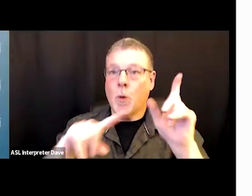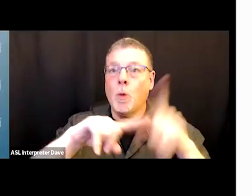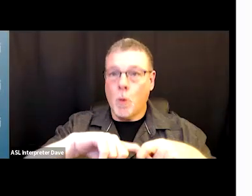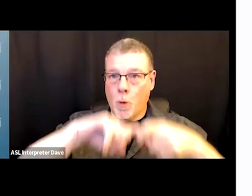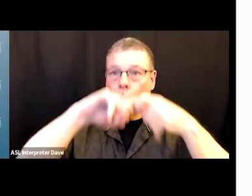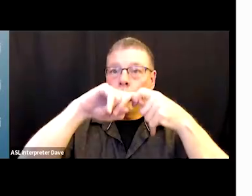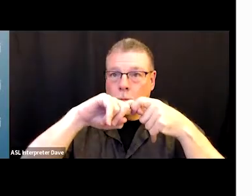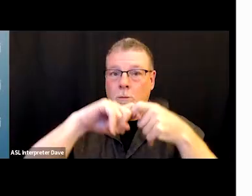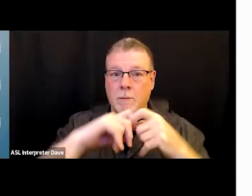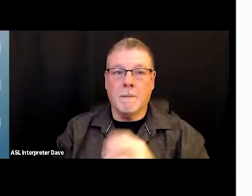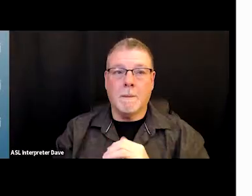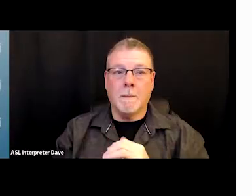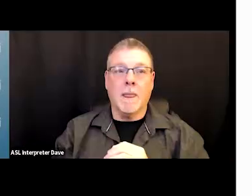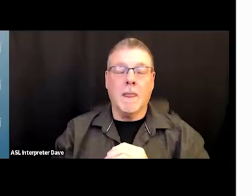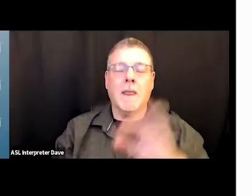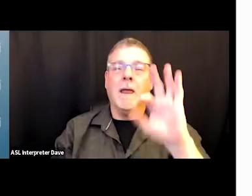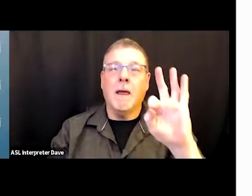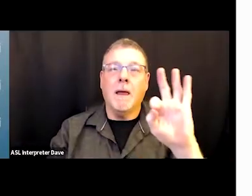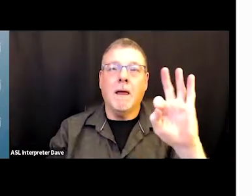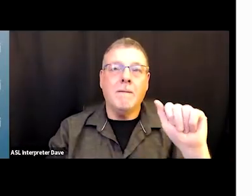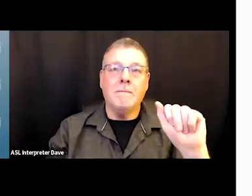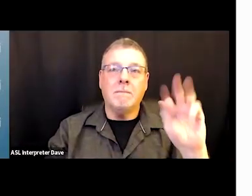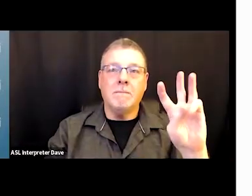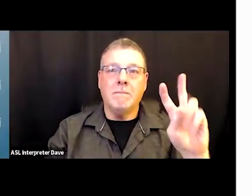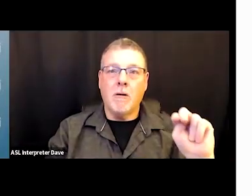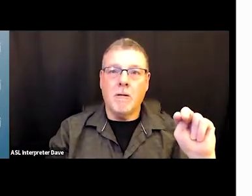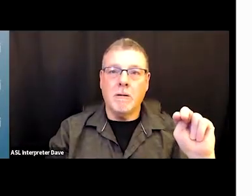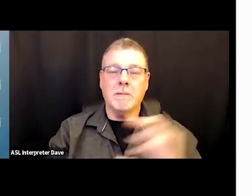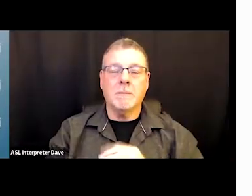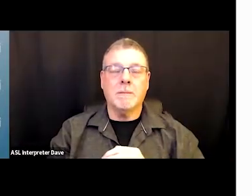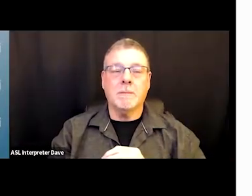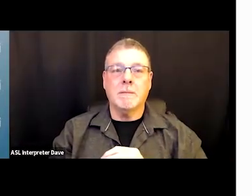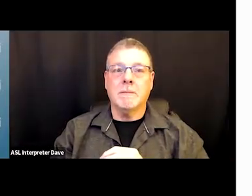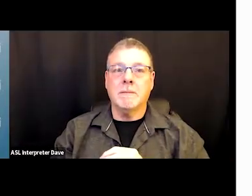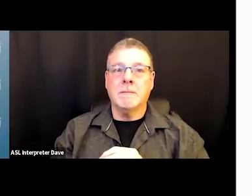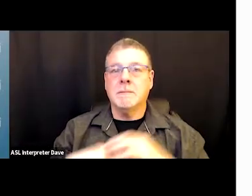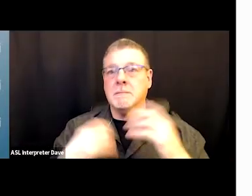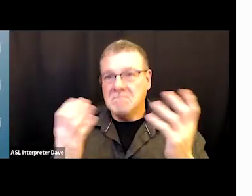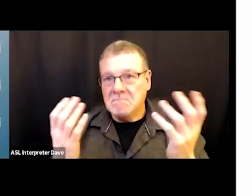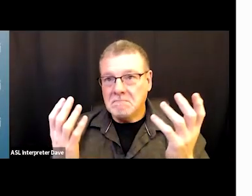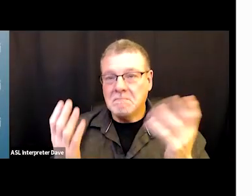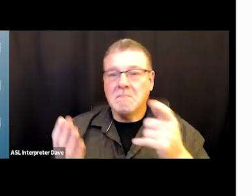Fawn, the trauma response of fawn, as you probably are aware,